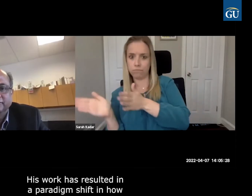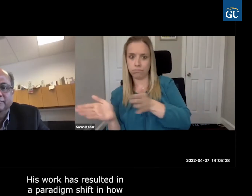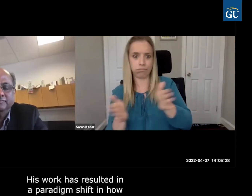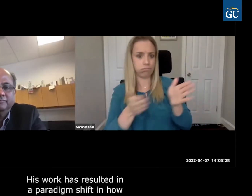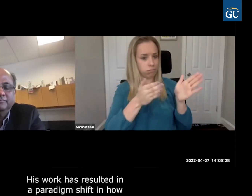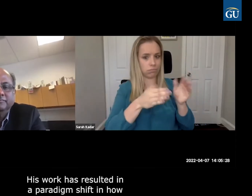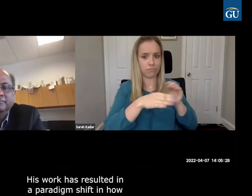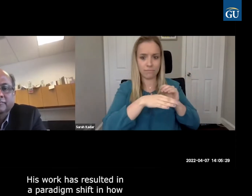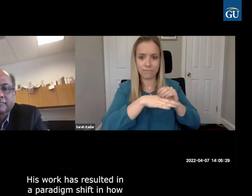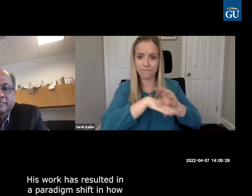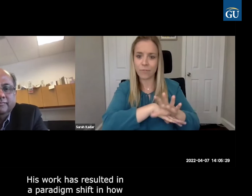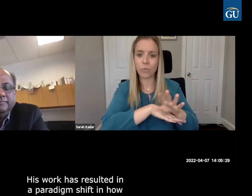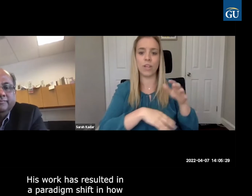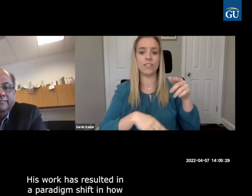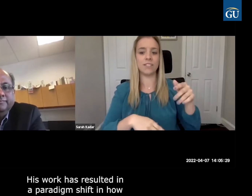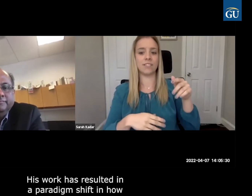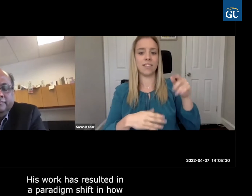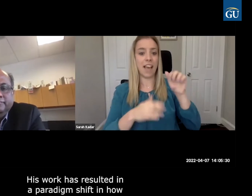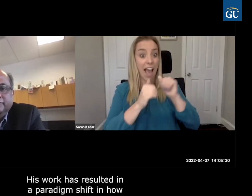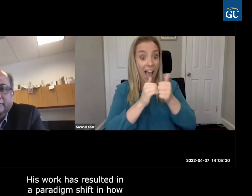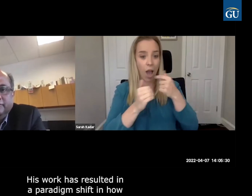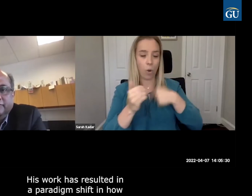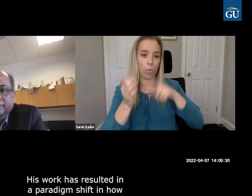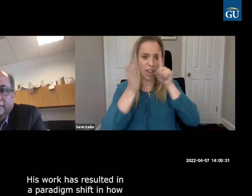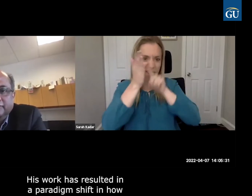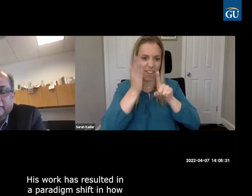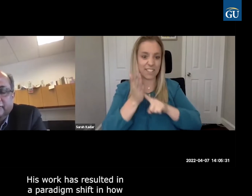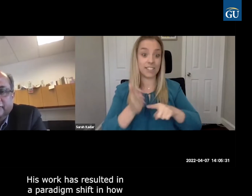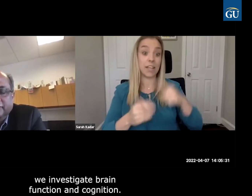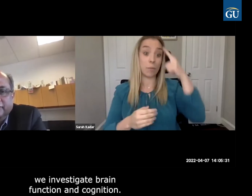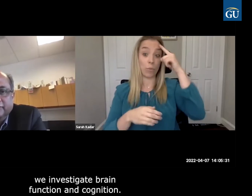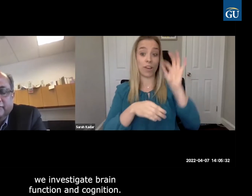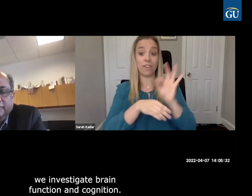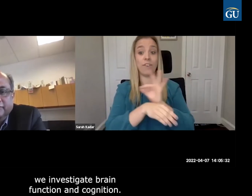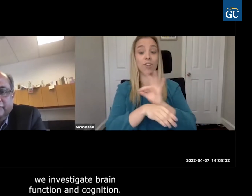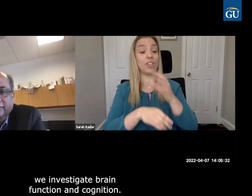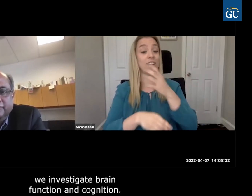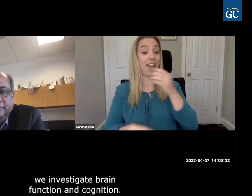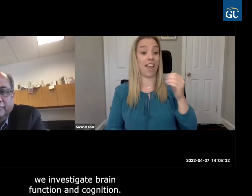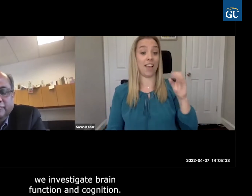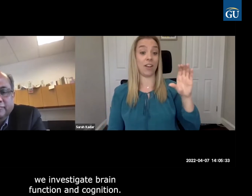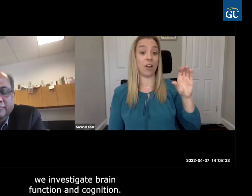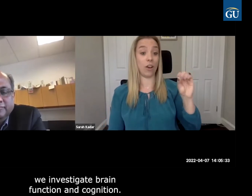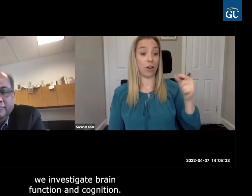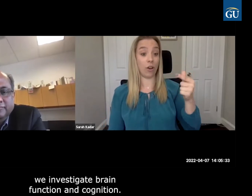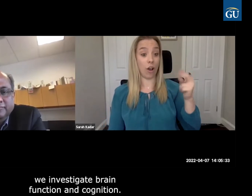in a paradigm shift